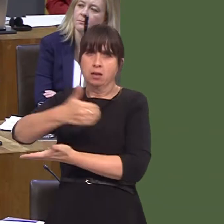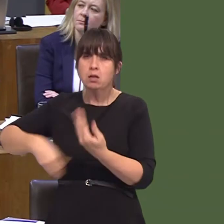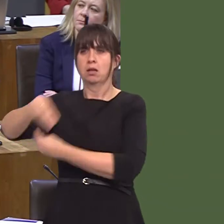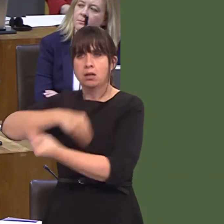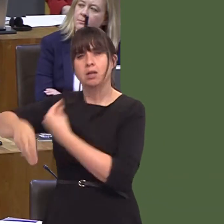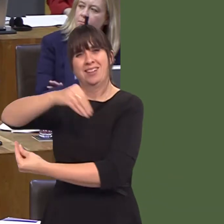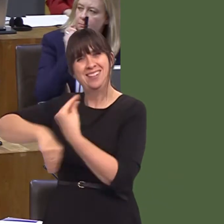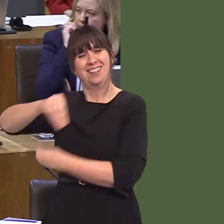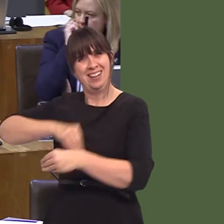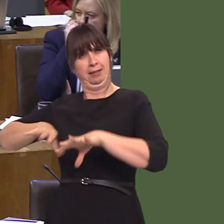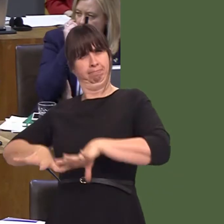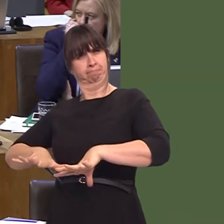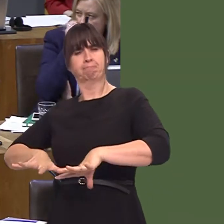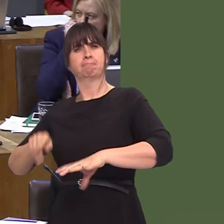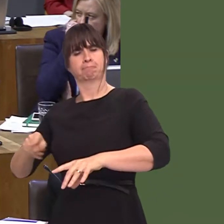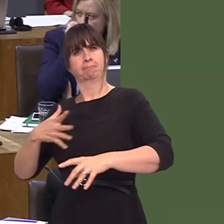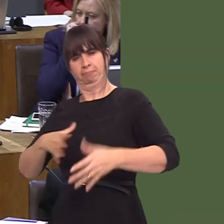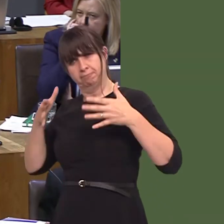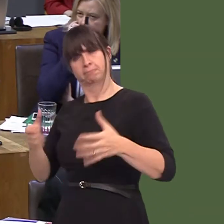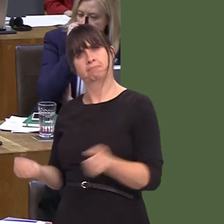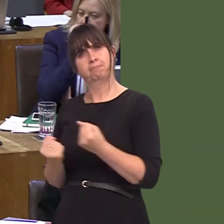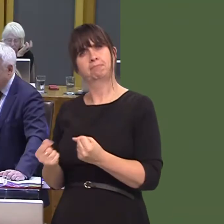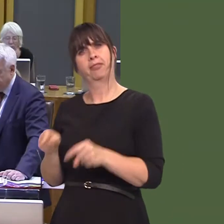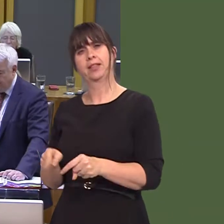to make sure that our offer helps to strengthen them as well.